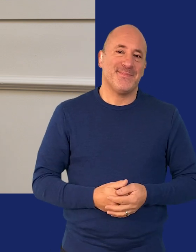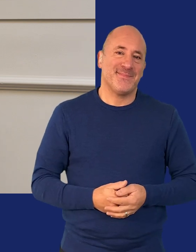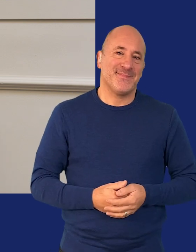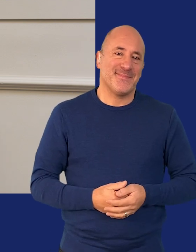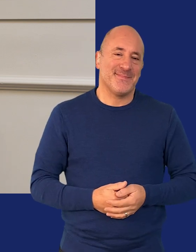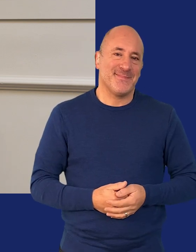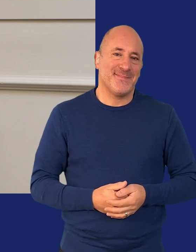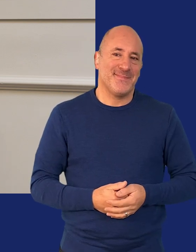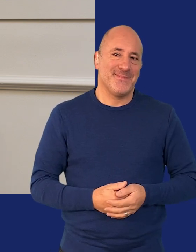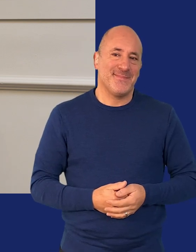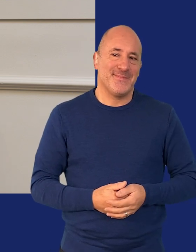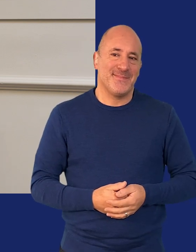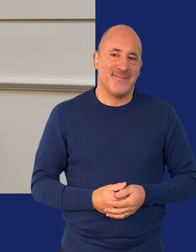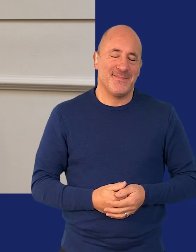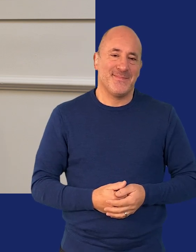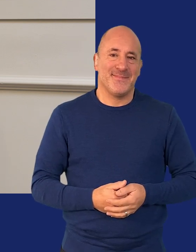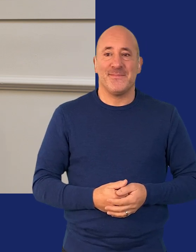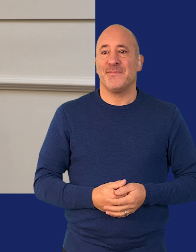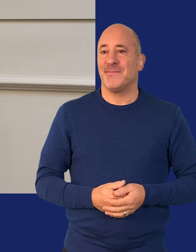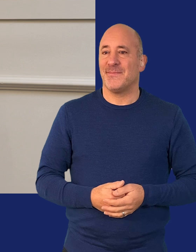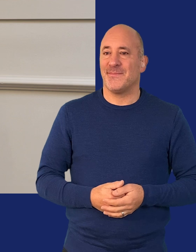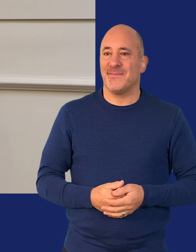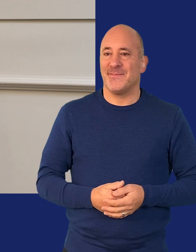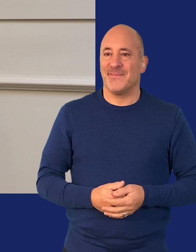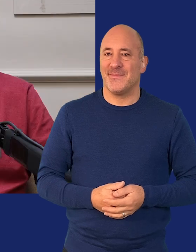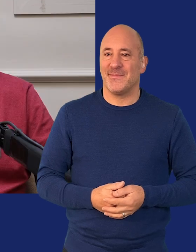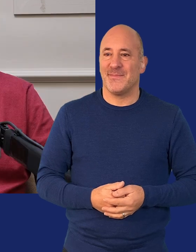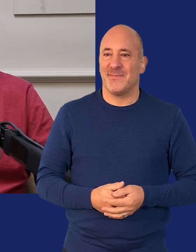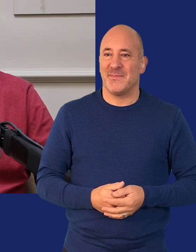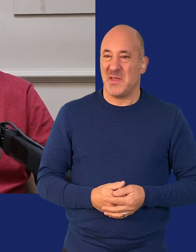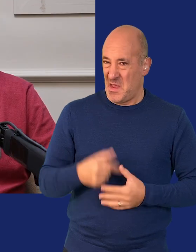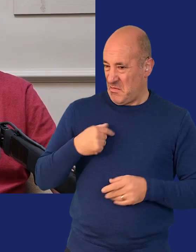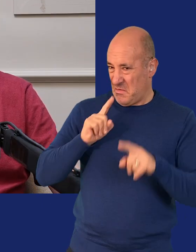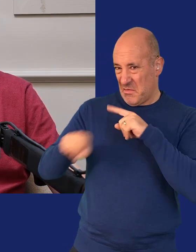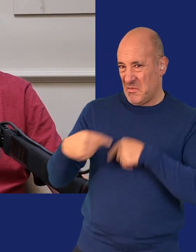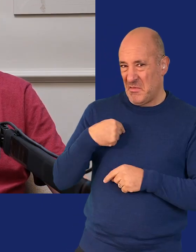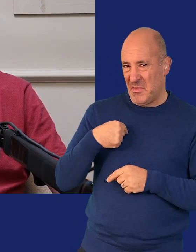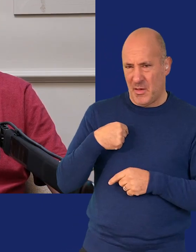as their authentic sort of person? Can I answer this first? Yeah, you go first.